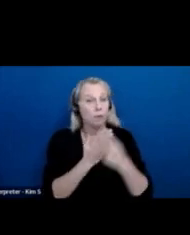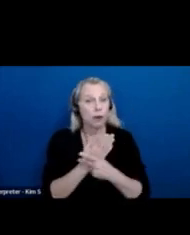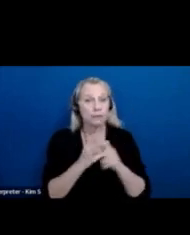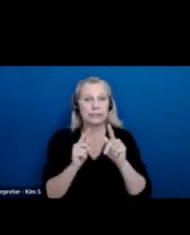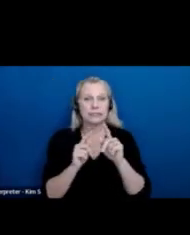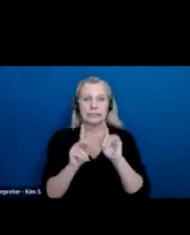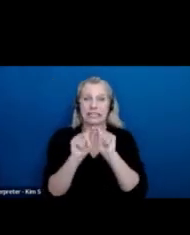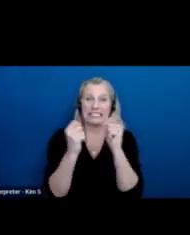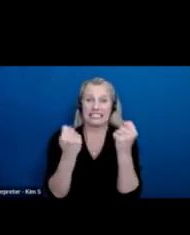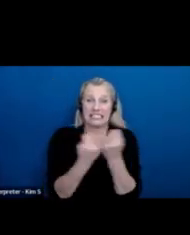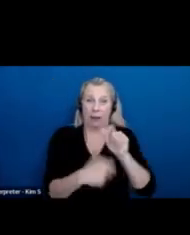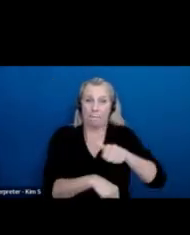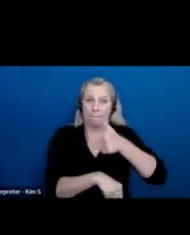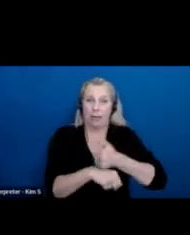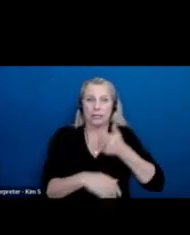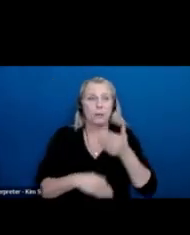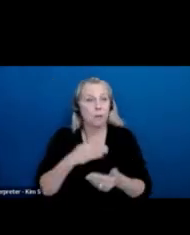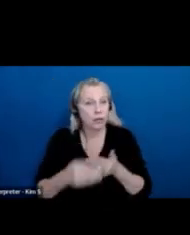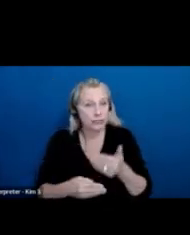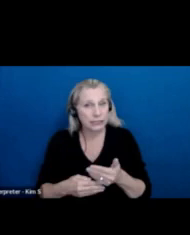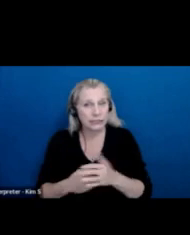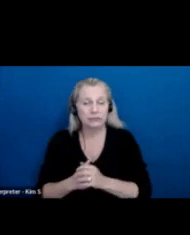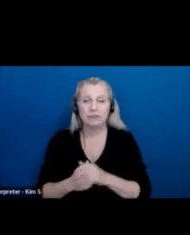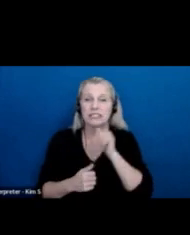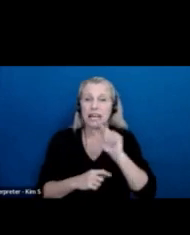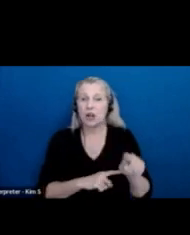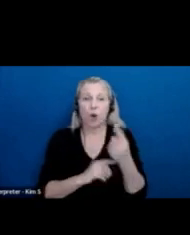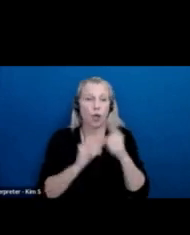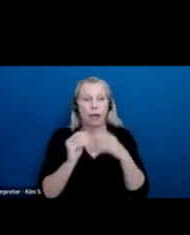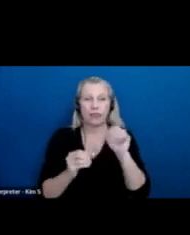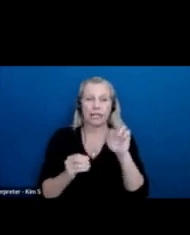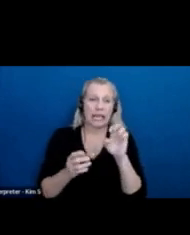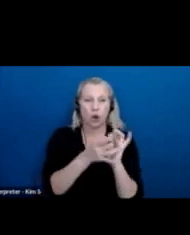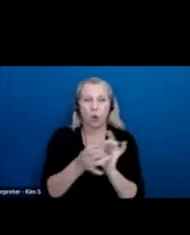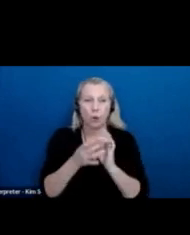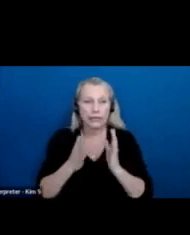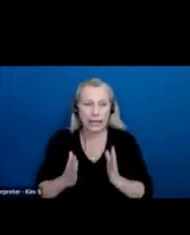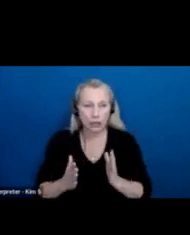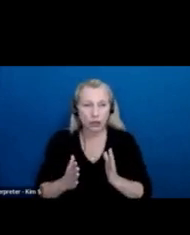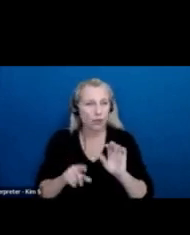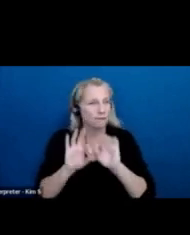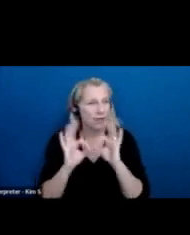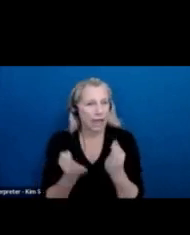process, meaning that it is not just about the care coordinator and the family. But the teams